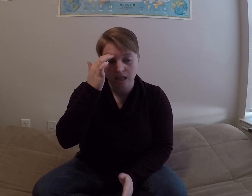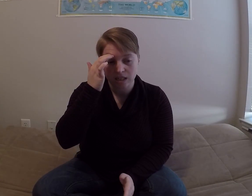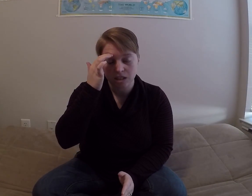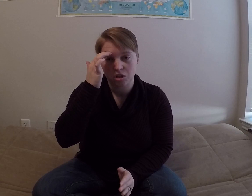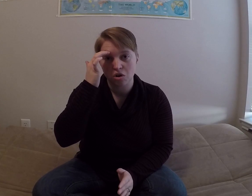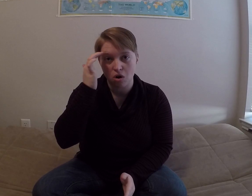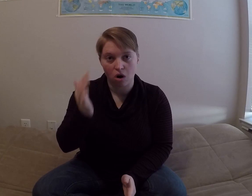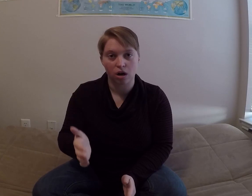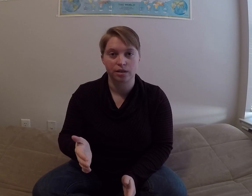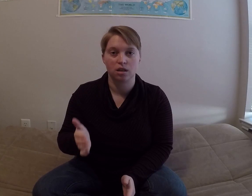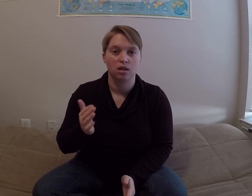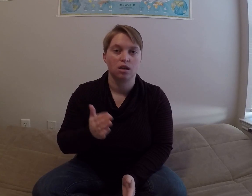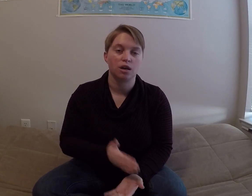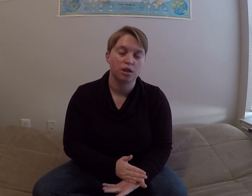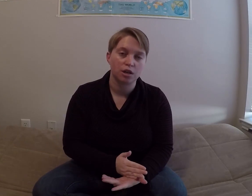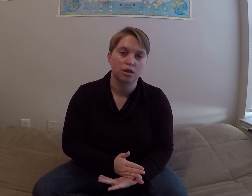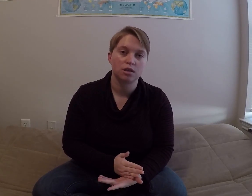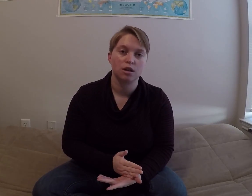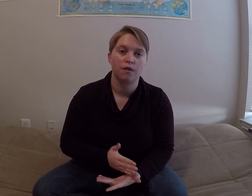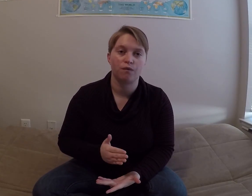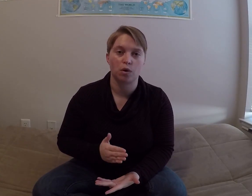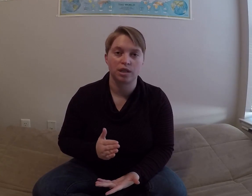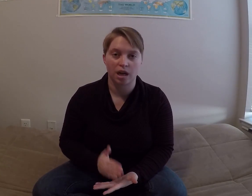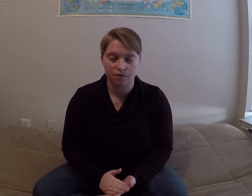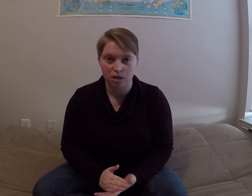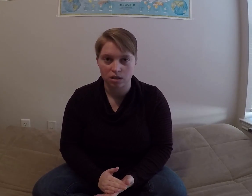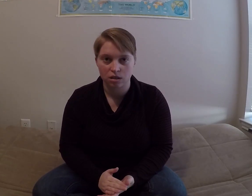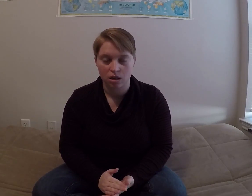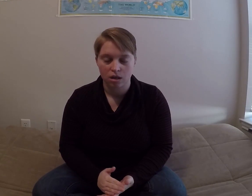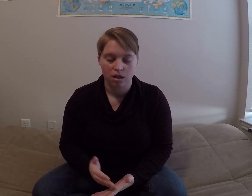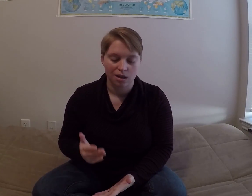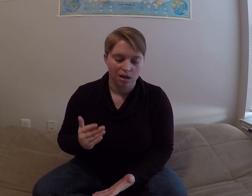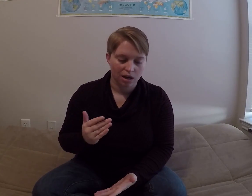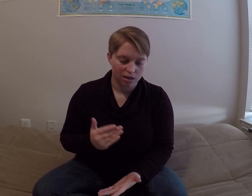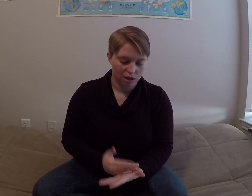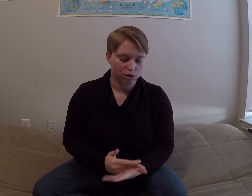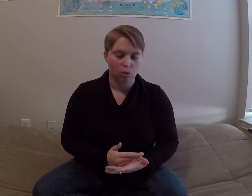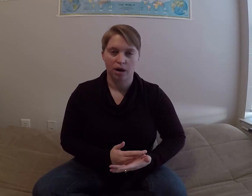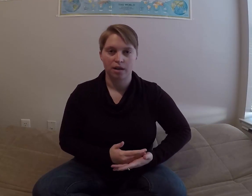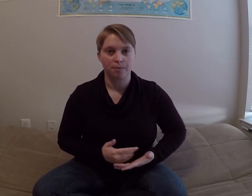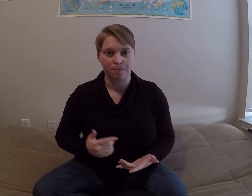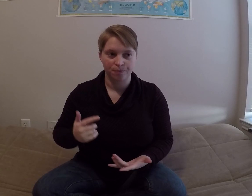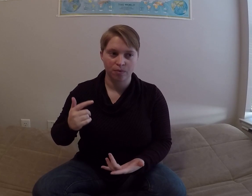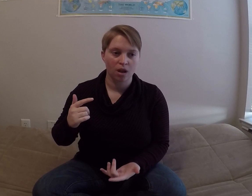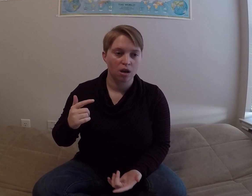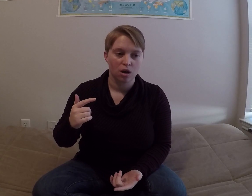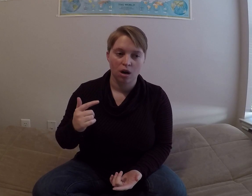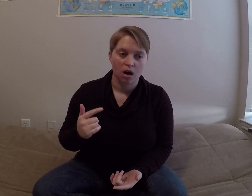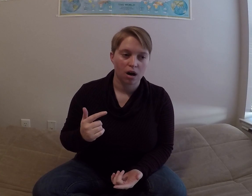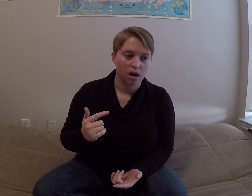It is not a cure for deafness. And here’s why.